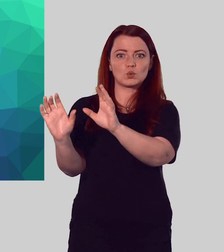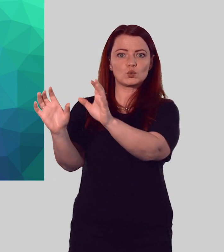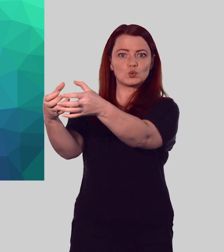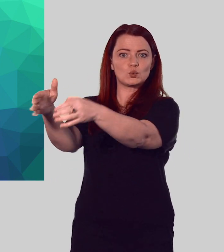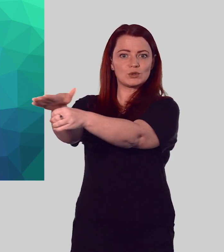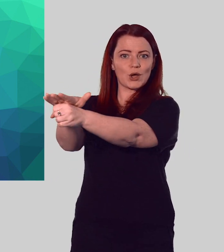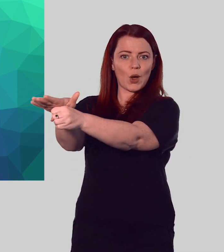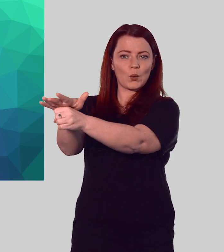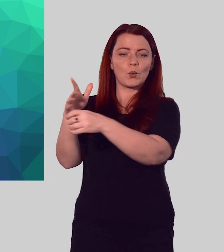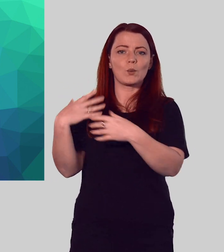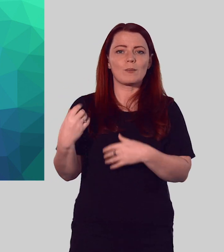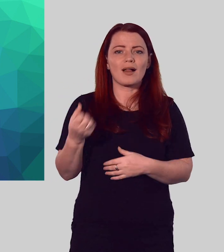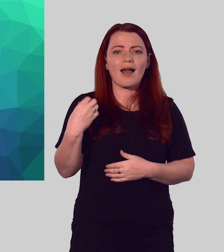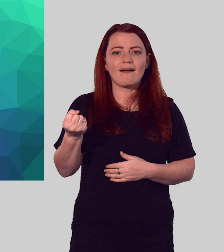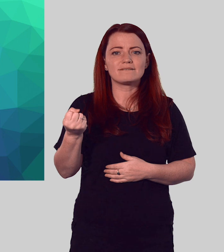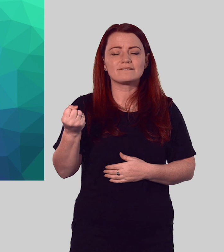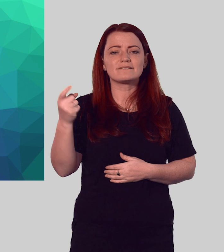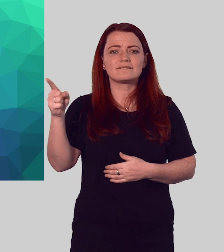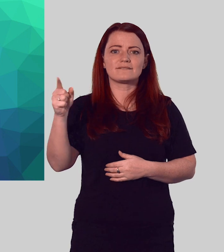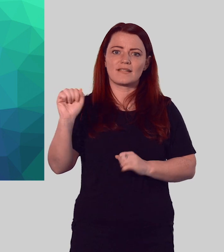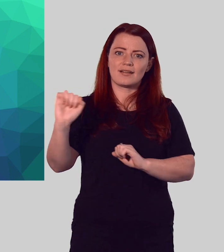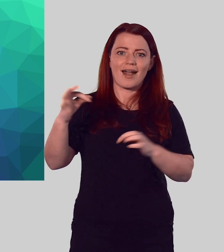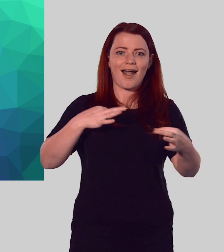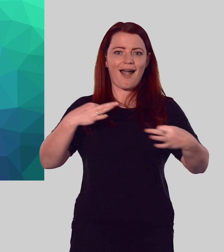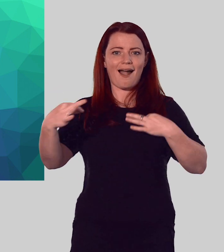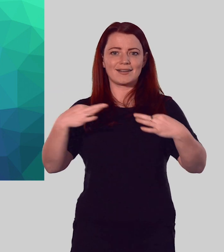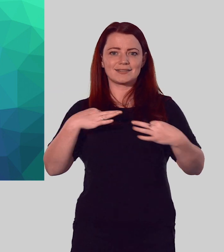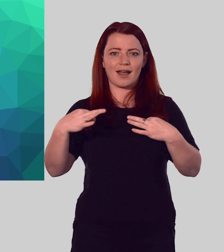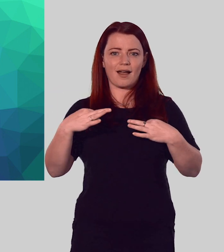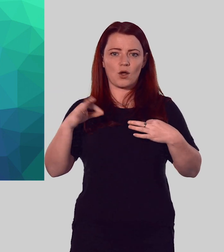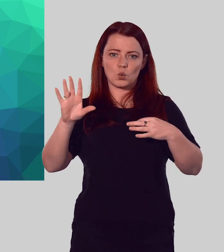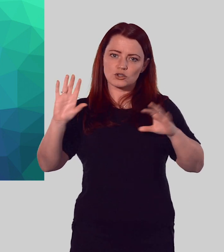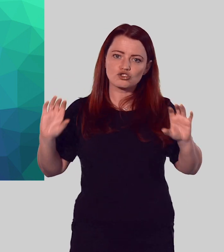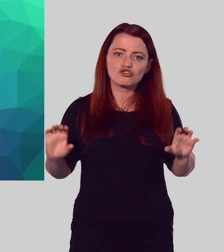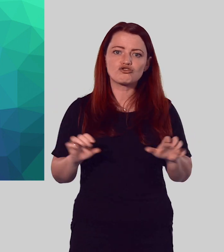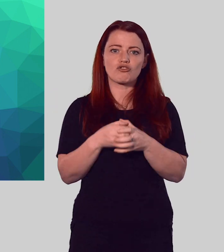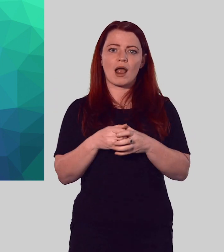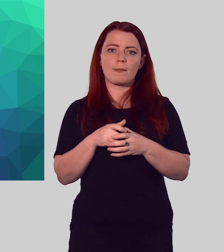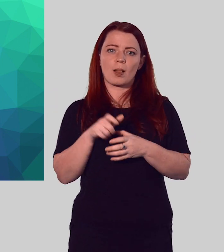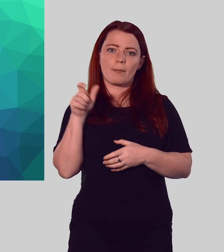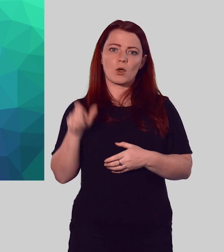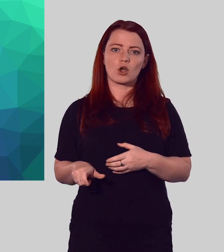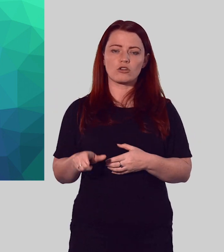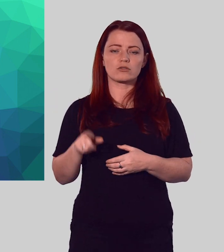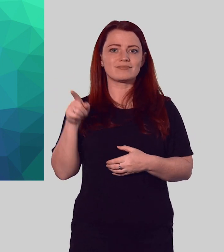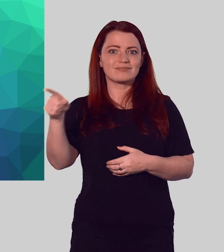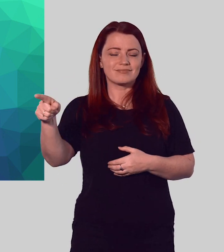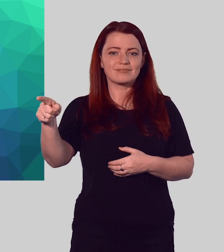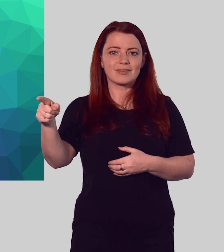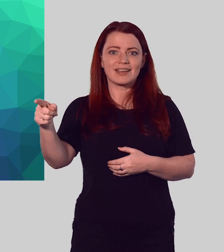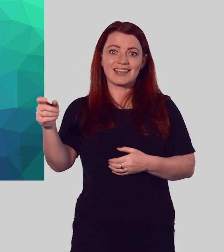have our actor who's a tribal person and he's going to communicate directly